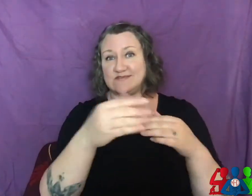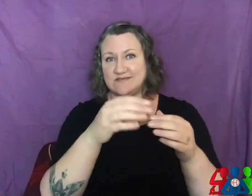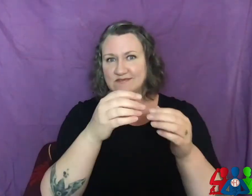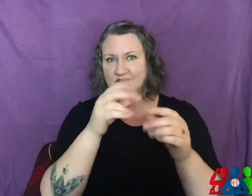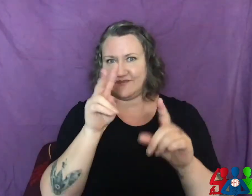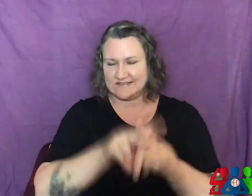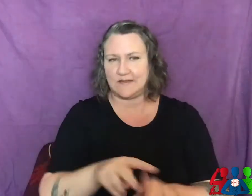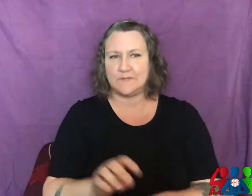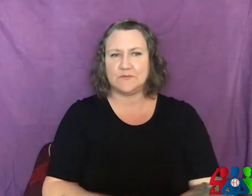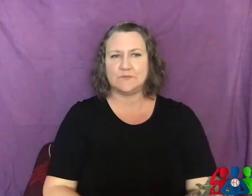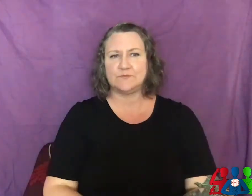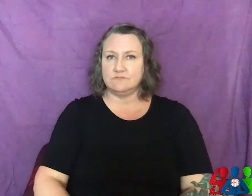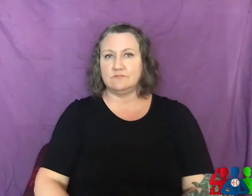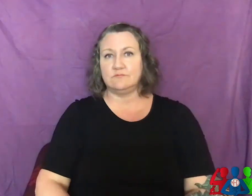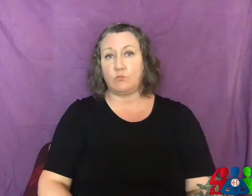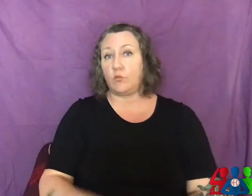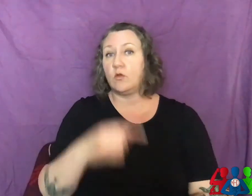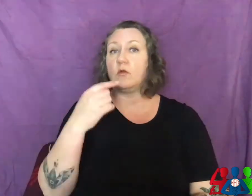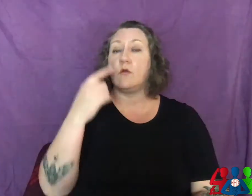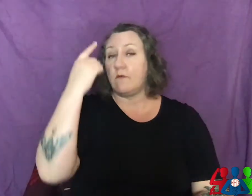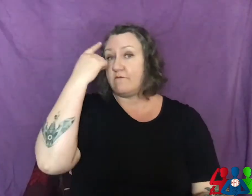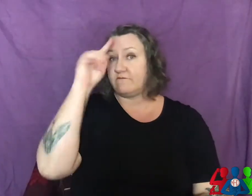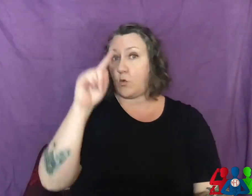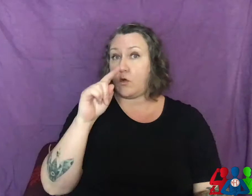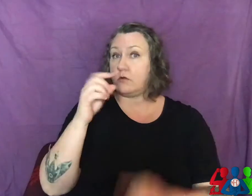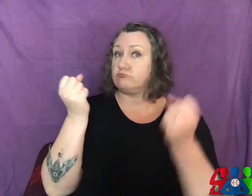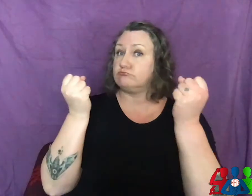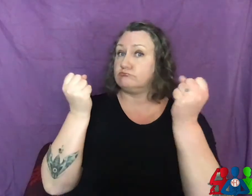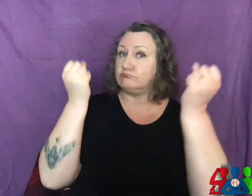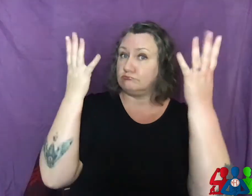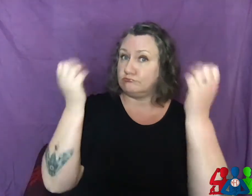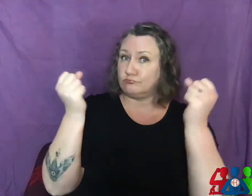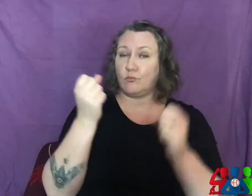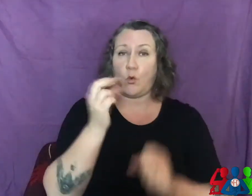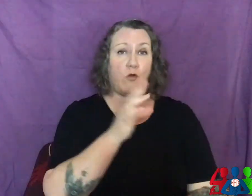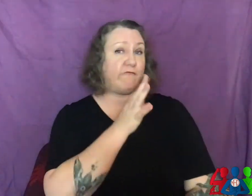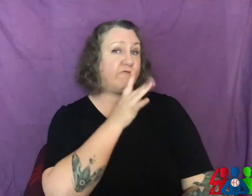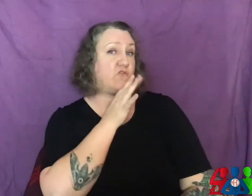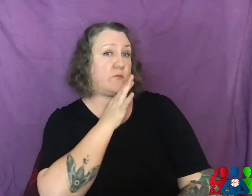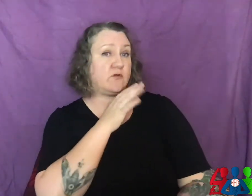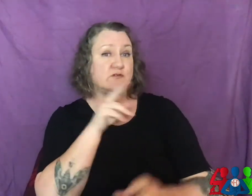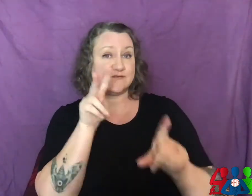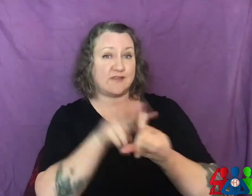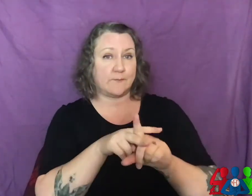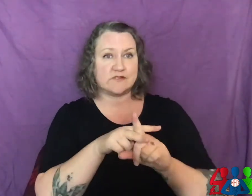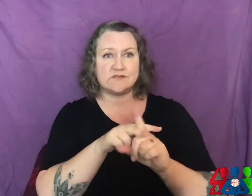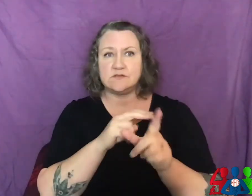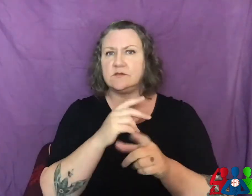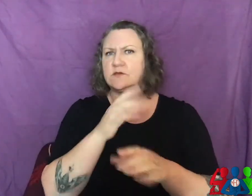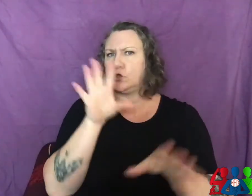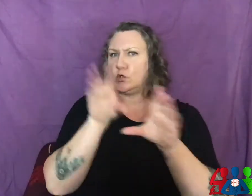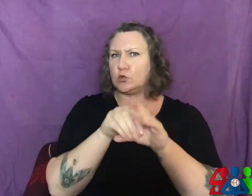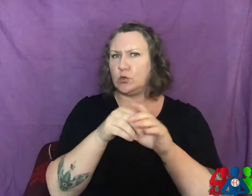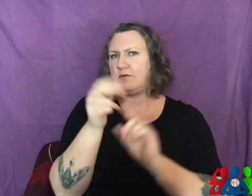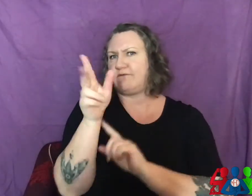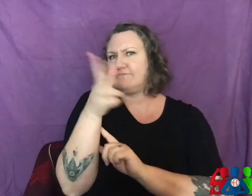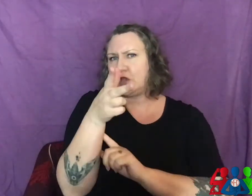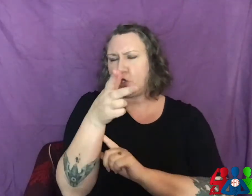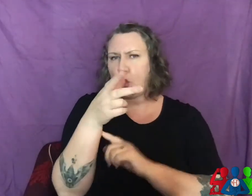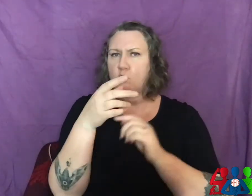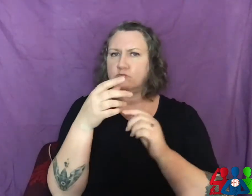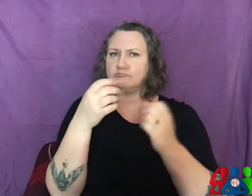board and then explain how that applies to the rest of the assignment. Whether it's for ASL